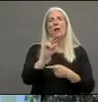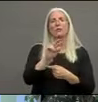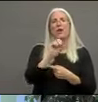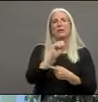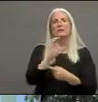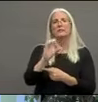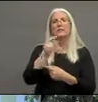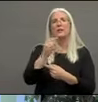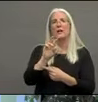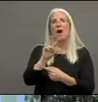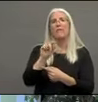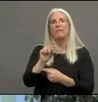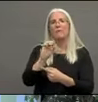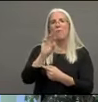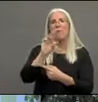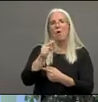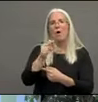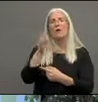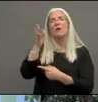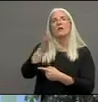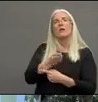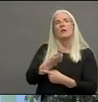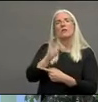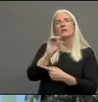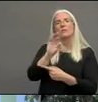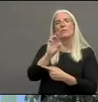and use the search function to find information. Also we